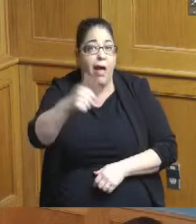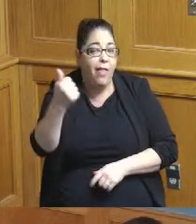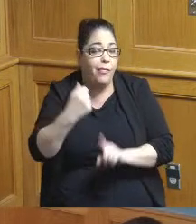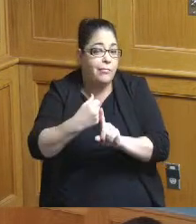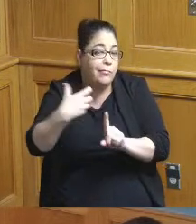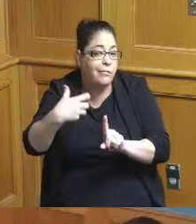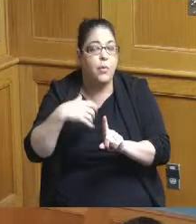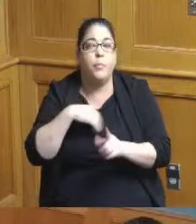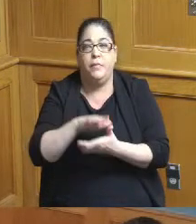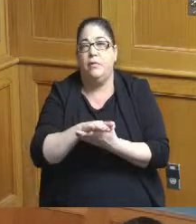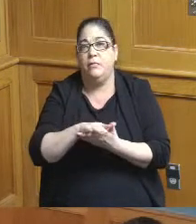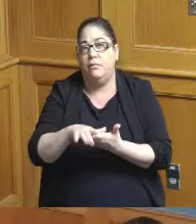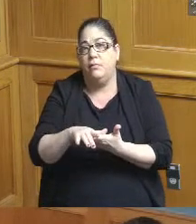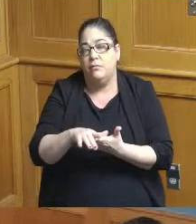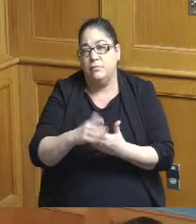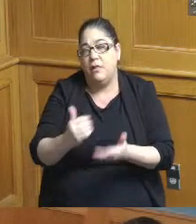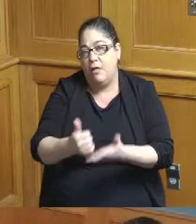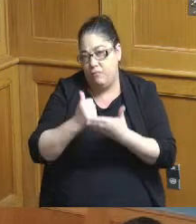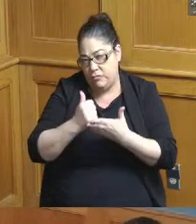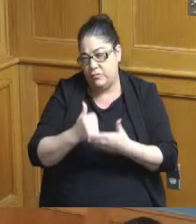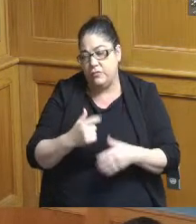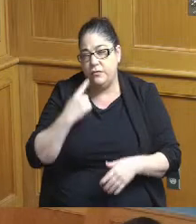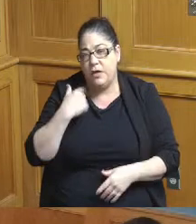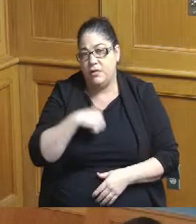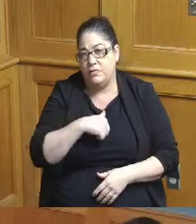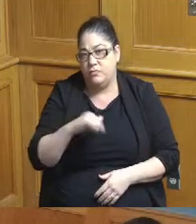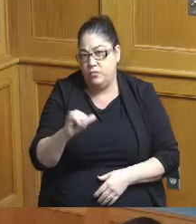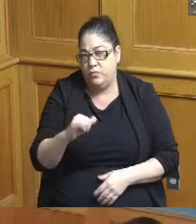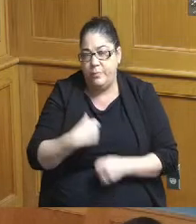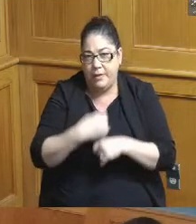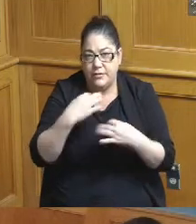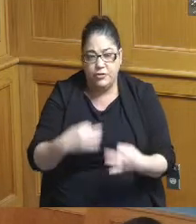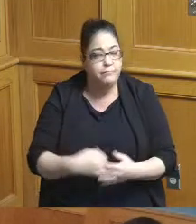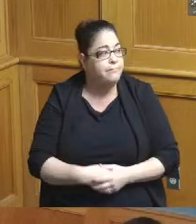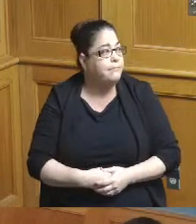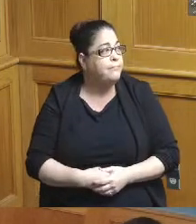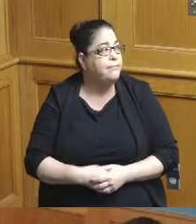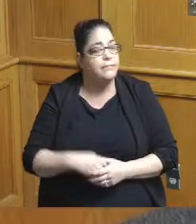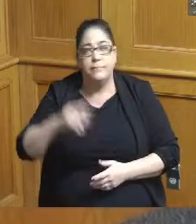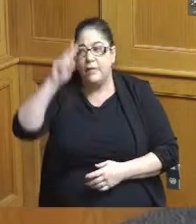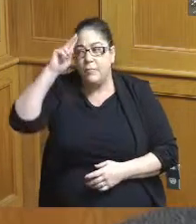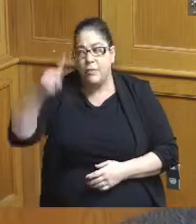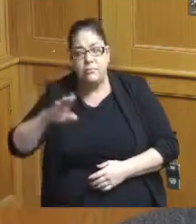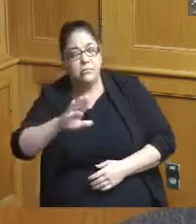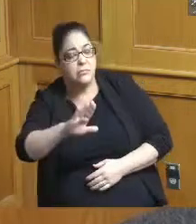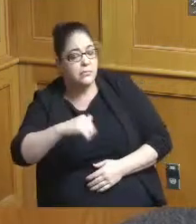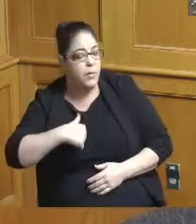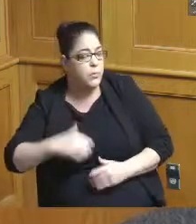I'm sure would be helpful to all three of us sure okay Madam President yes can I also add on here